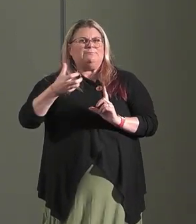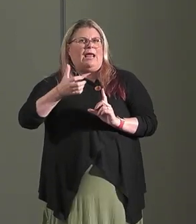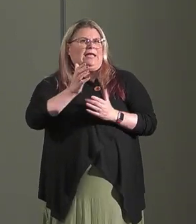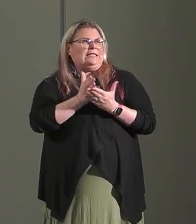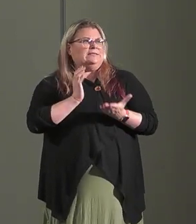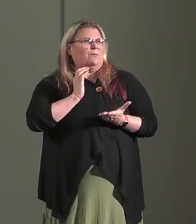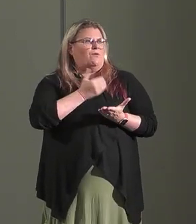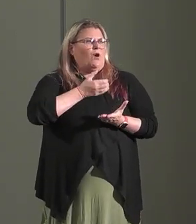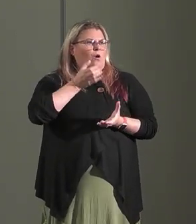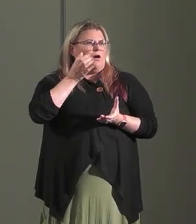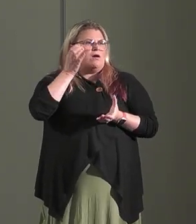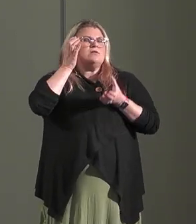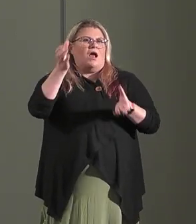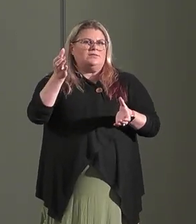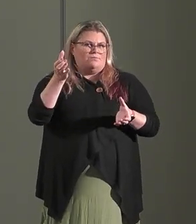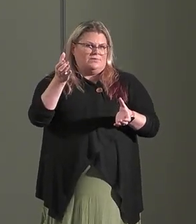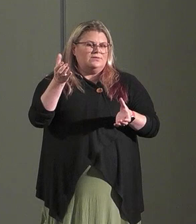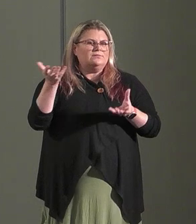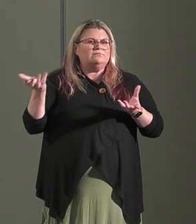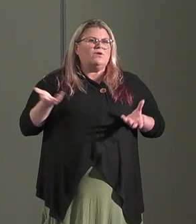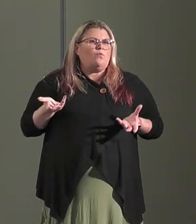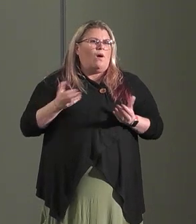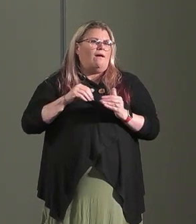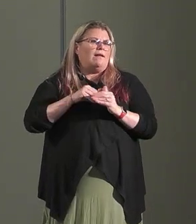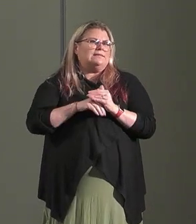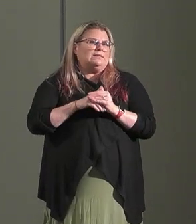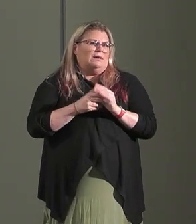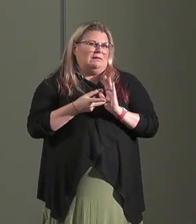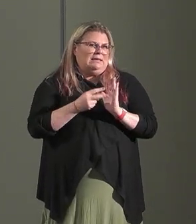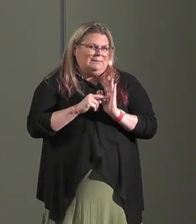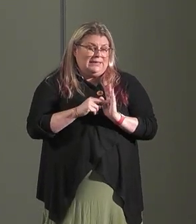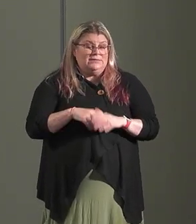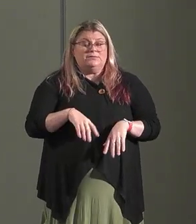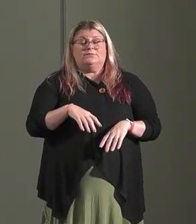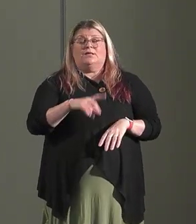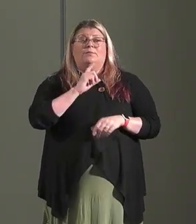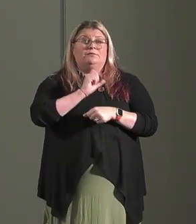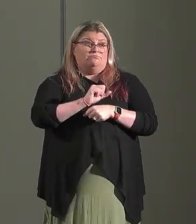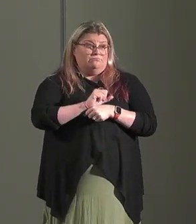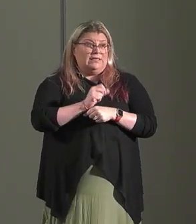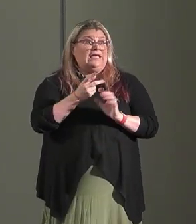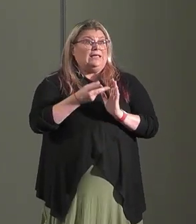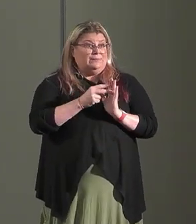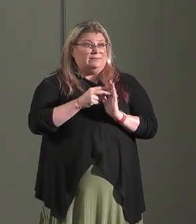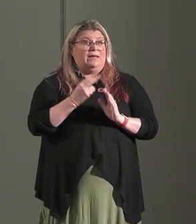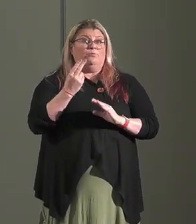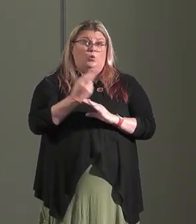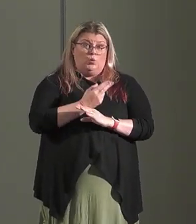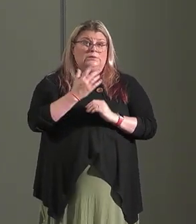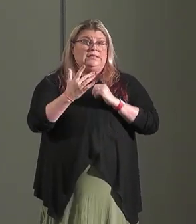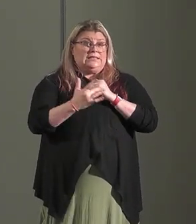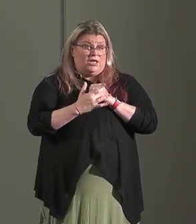conception of what accessibility means certainly it means to be able to use technology and also